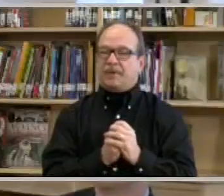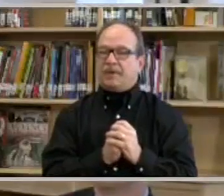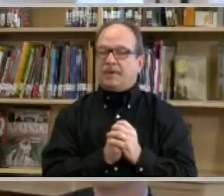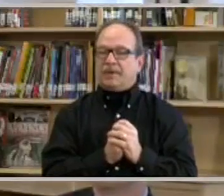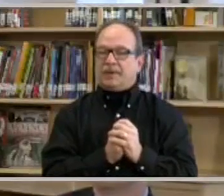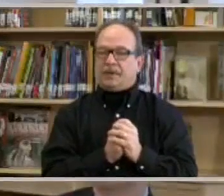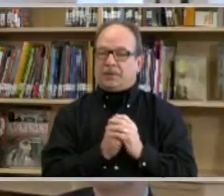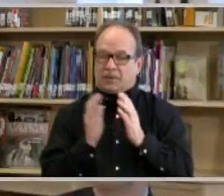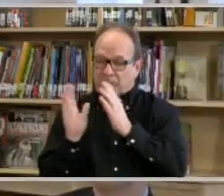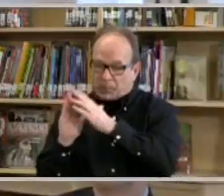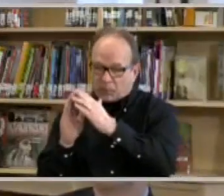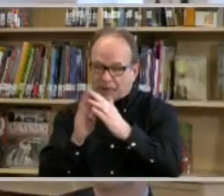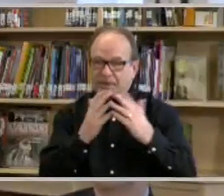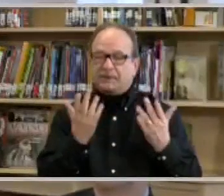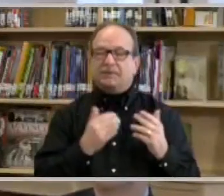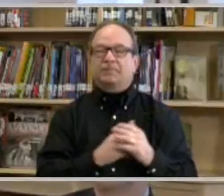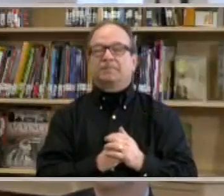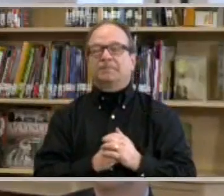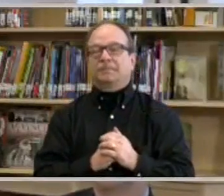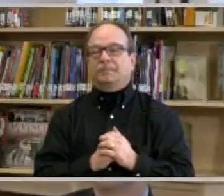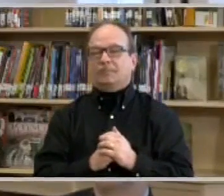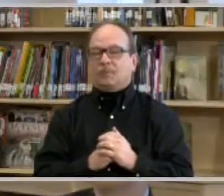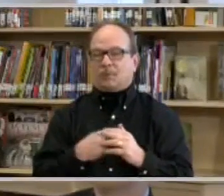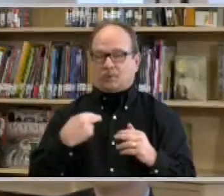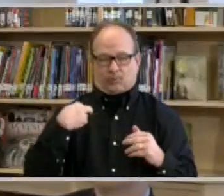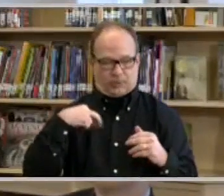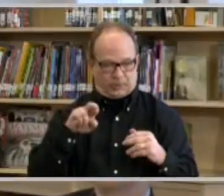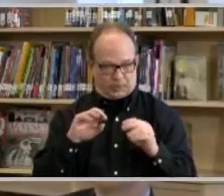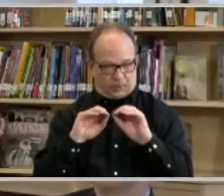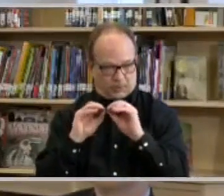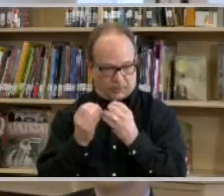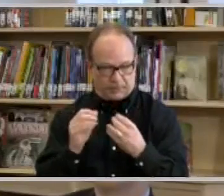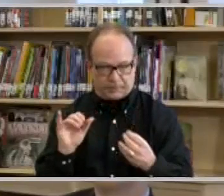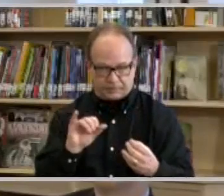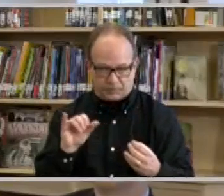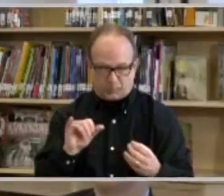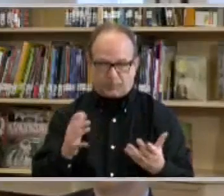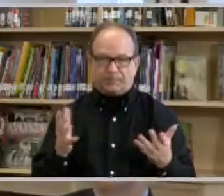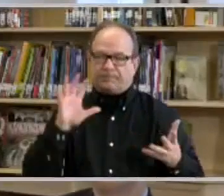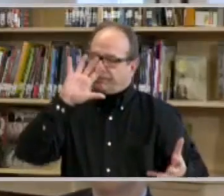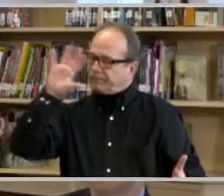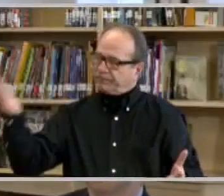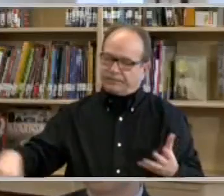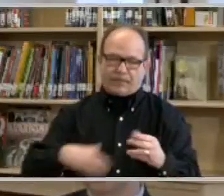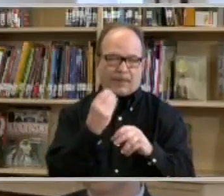SUSTAINED SUPPORT OF THE R OF ALL PARTNERS. THE FAMILY FIRST UNIT, THE COMMUNITY AND FAITH-BASED